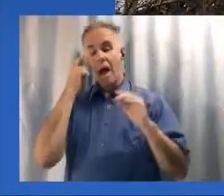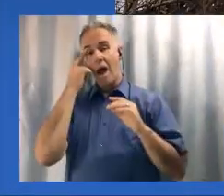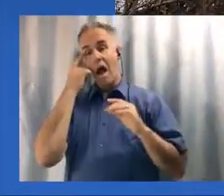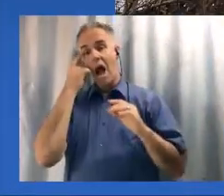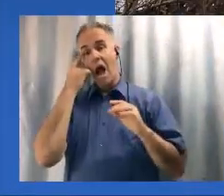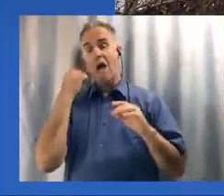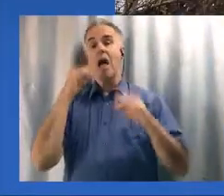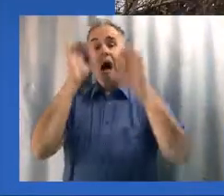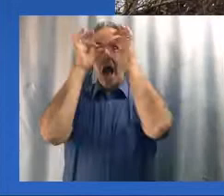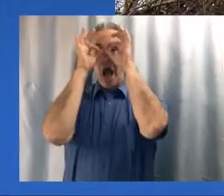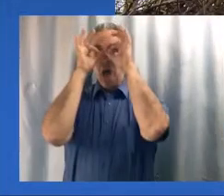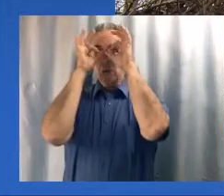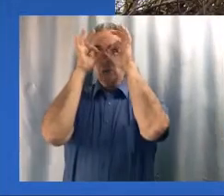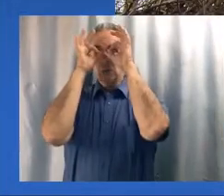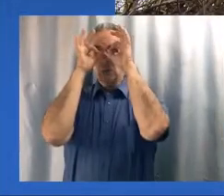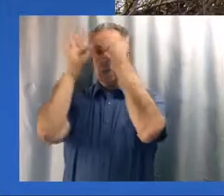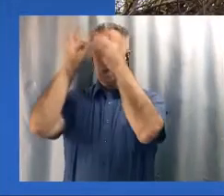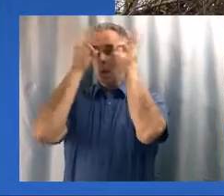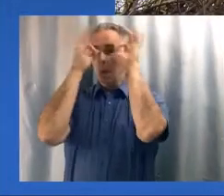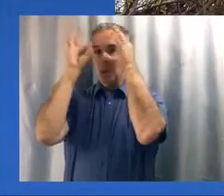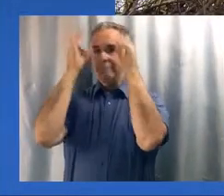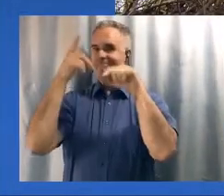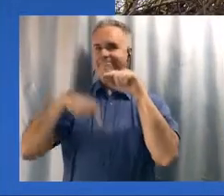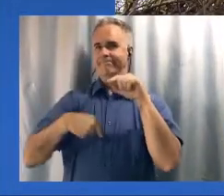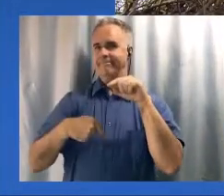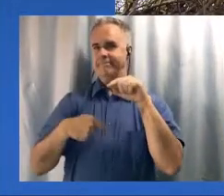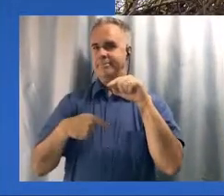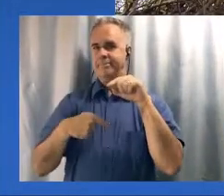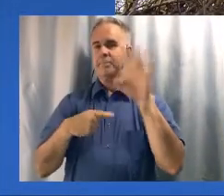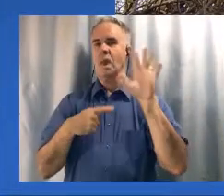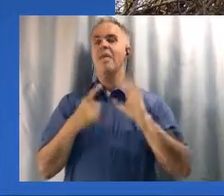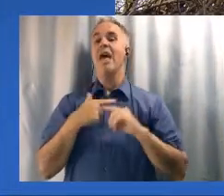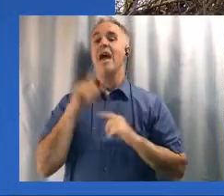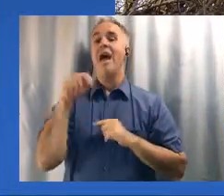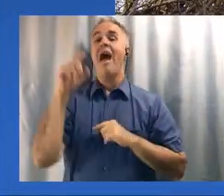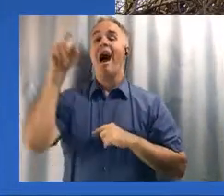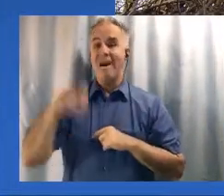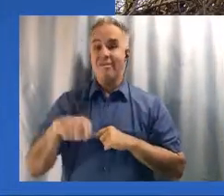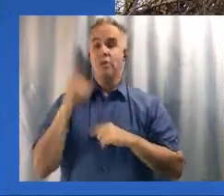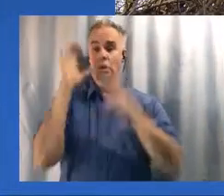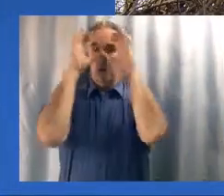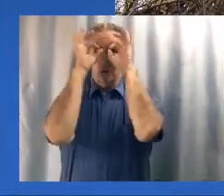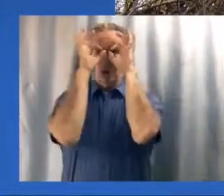The eyes of an owl cannot move in their eye sockets to watch for prey.